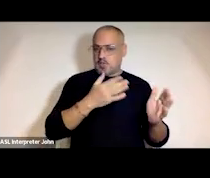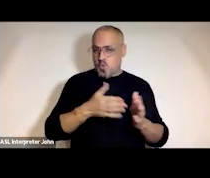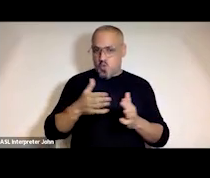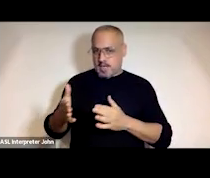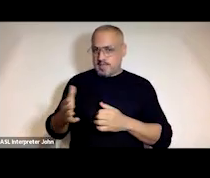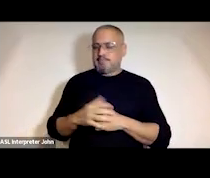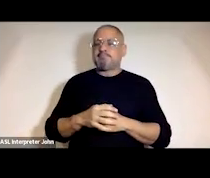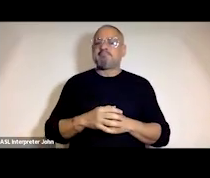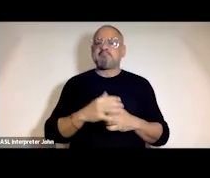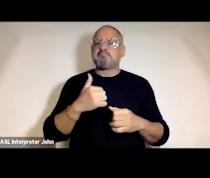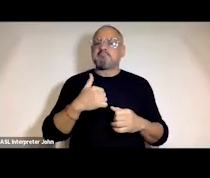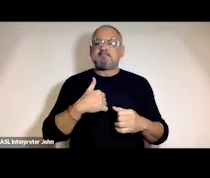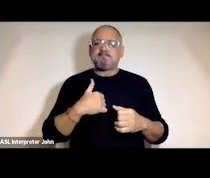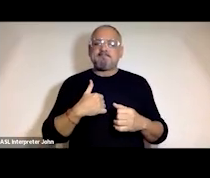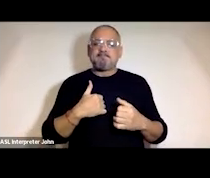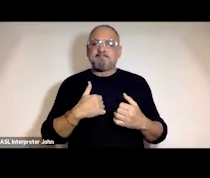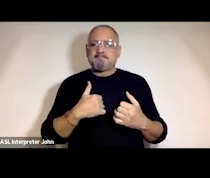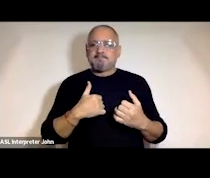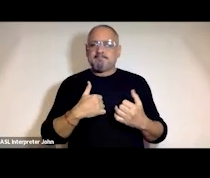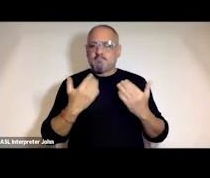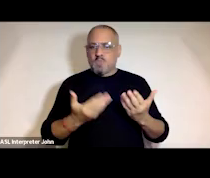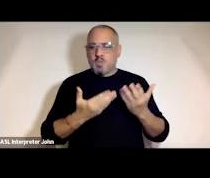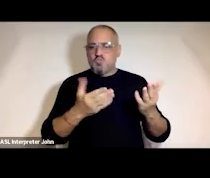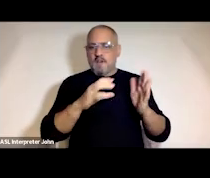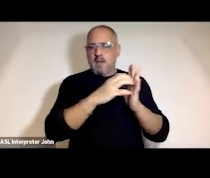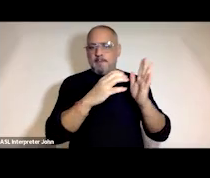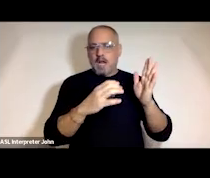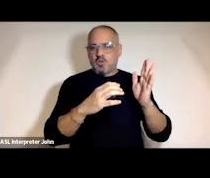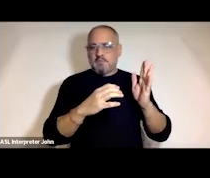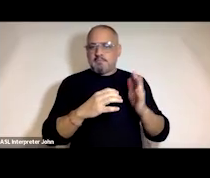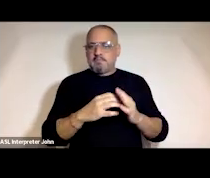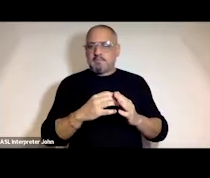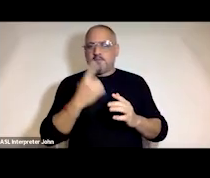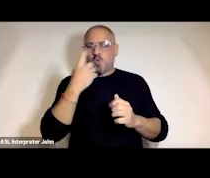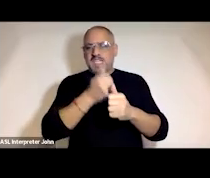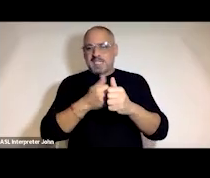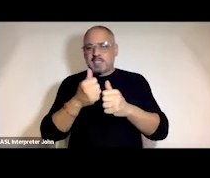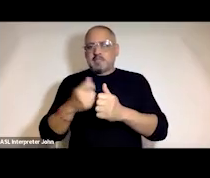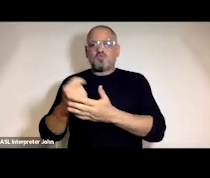is I like to provide a paragraph for each treatment provider.